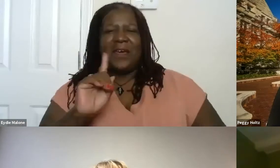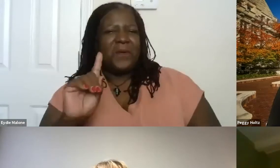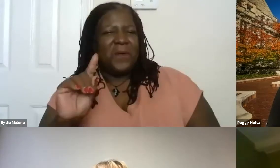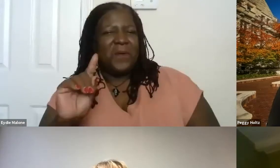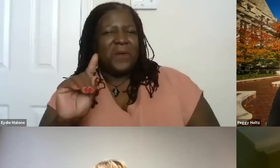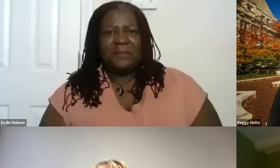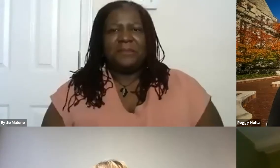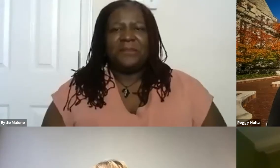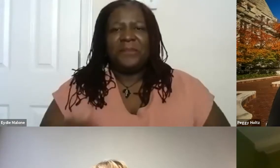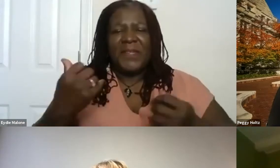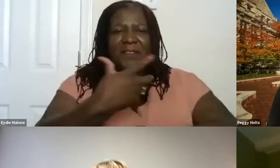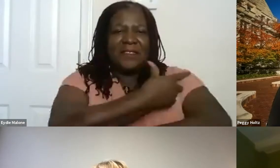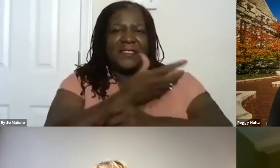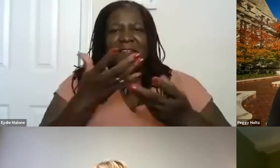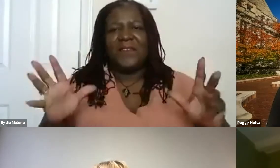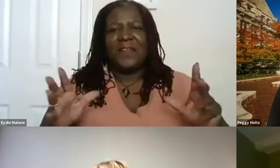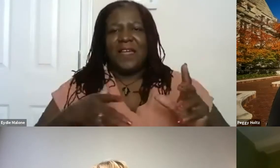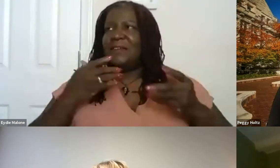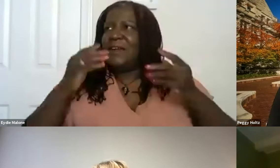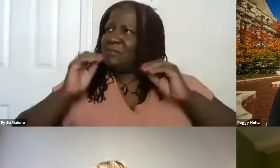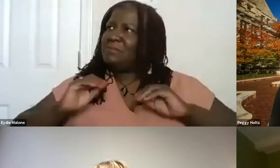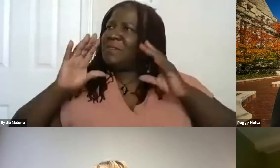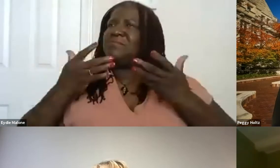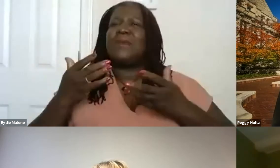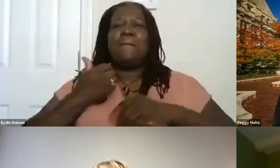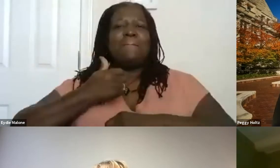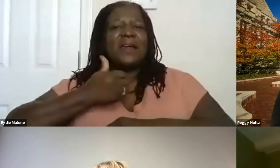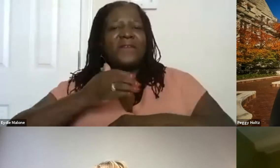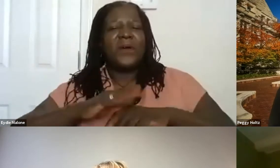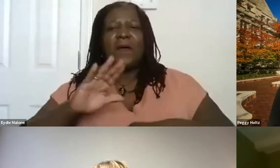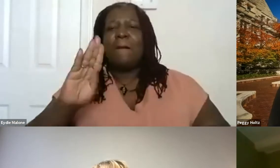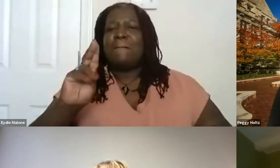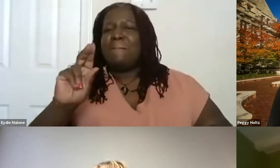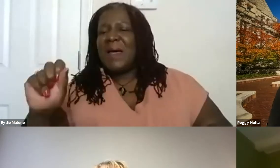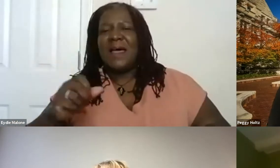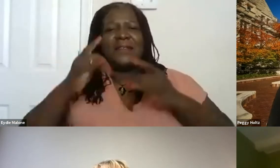has the vaccine she's riding the bus,she's wearing her mask because that isn't a issue